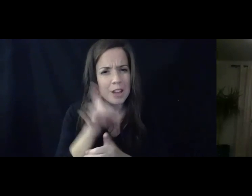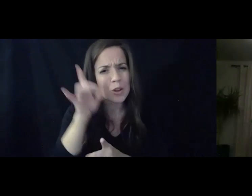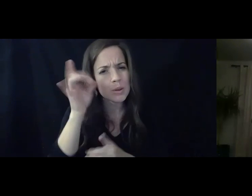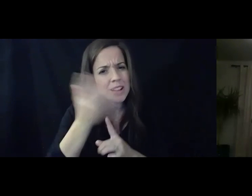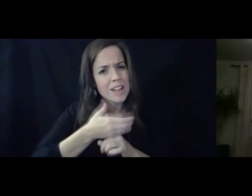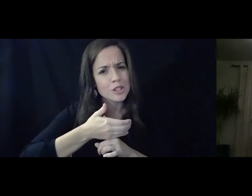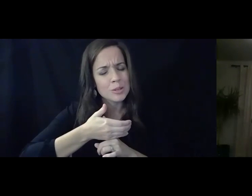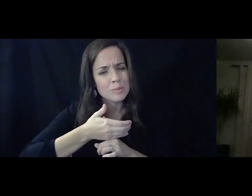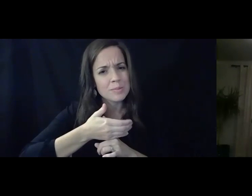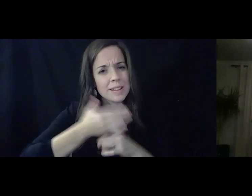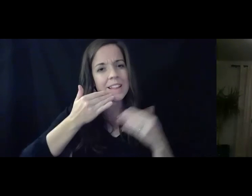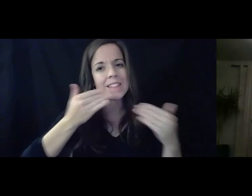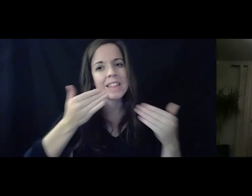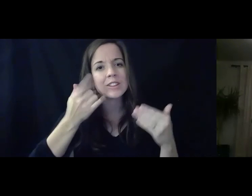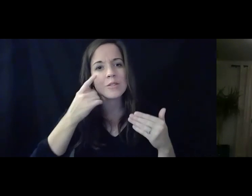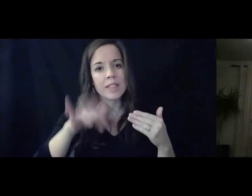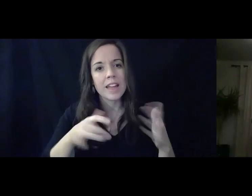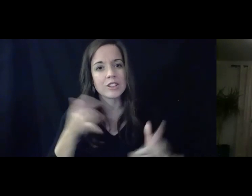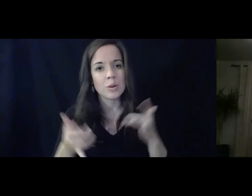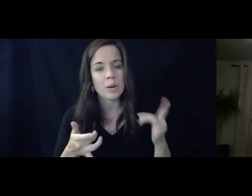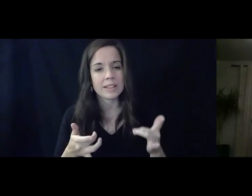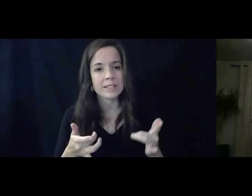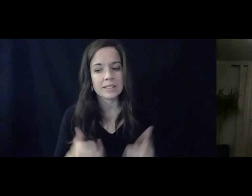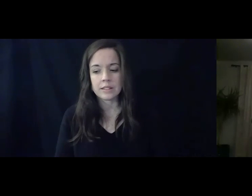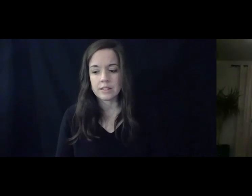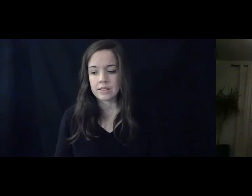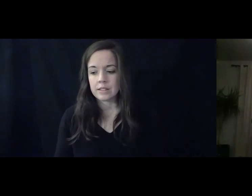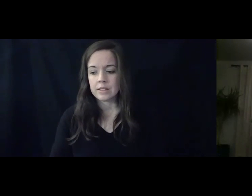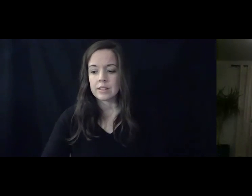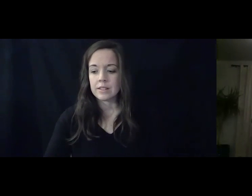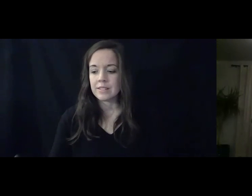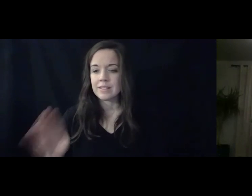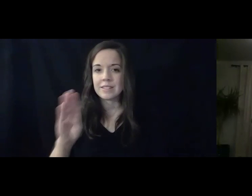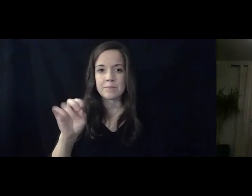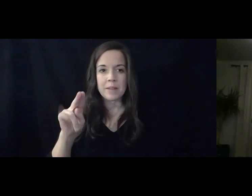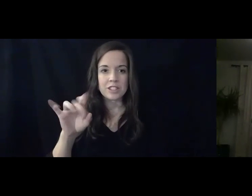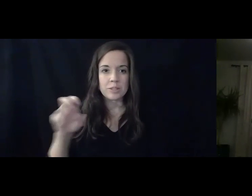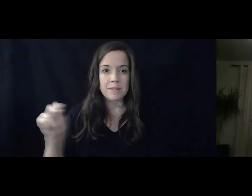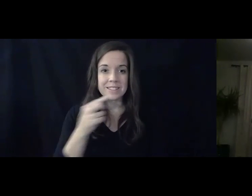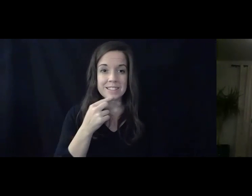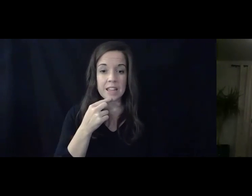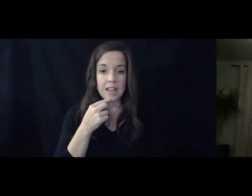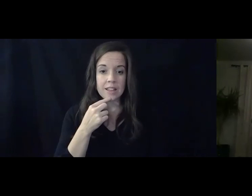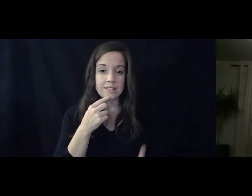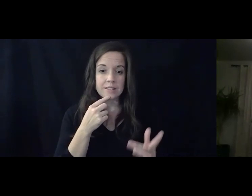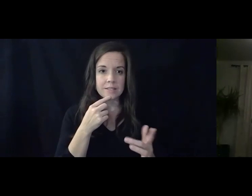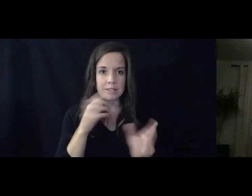Thank you for that joy. Benjamin just said in the chat, “Haunting! (pun/no pun).” Indeed!